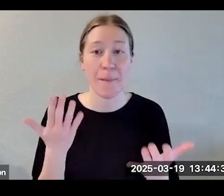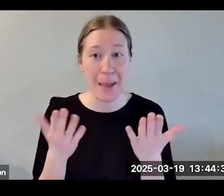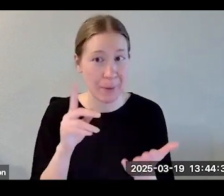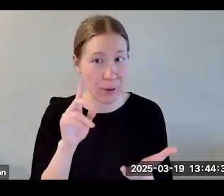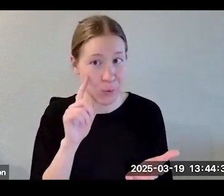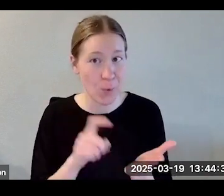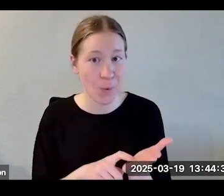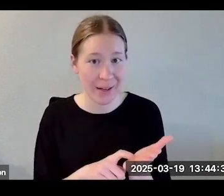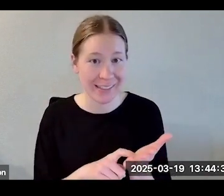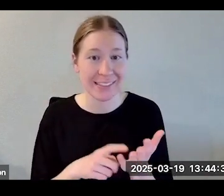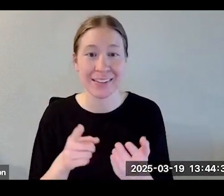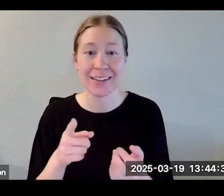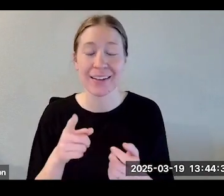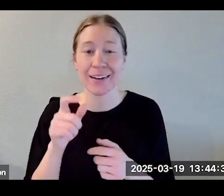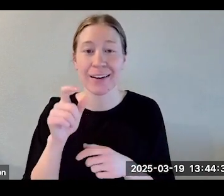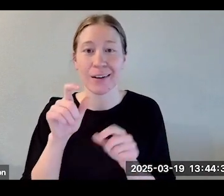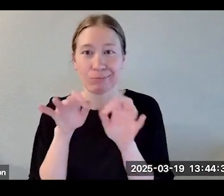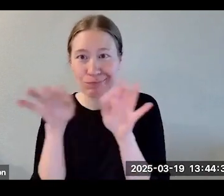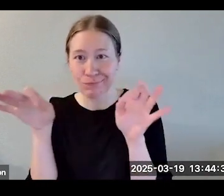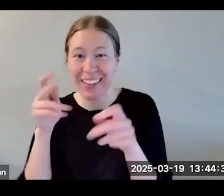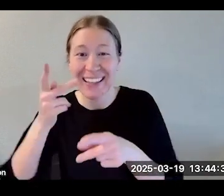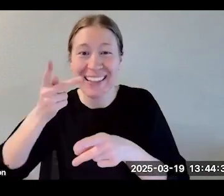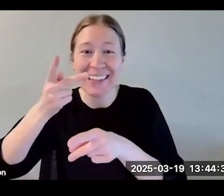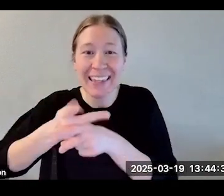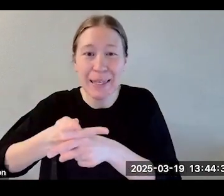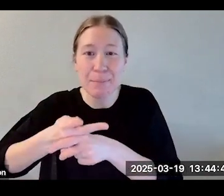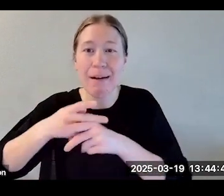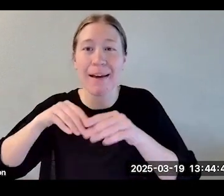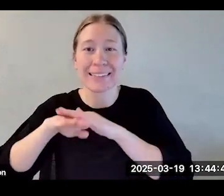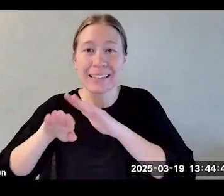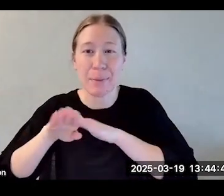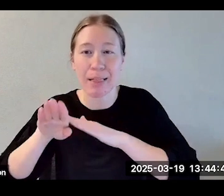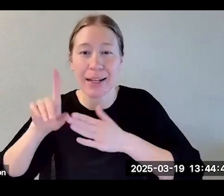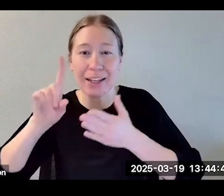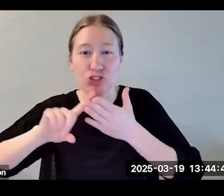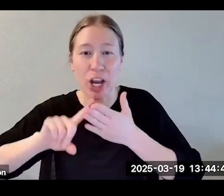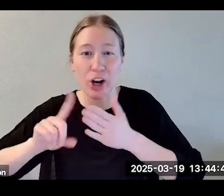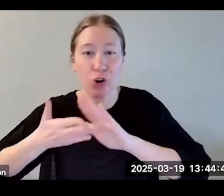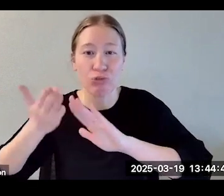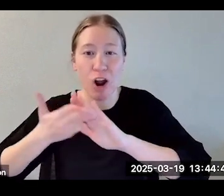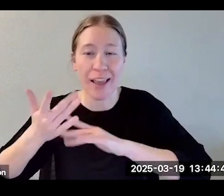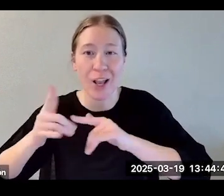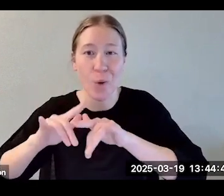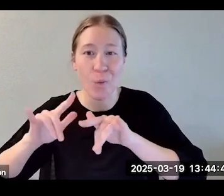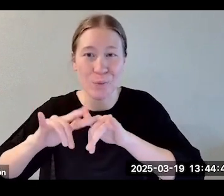to keep the accessibility checker running while I work. I already have this selected,